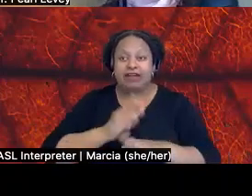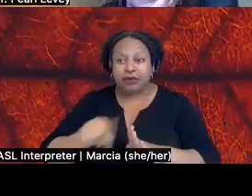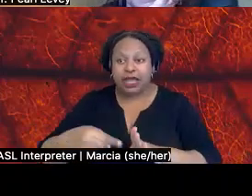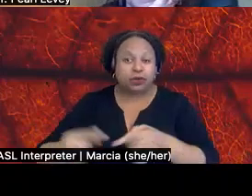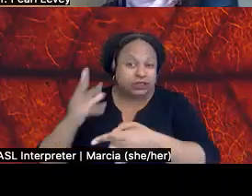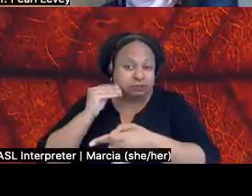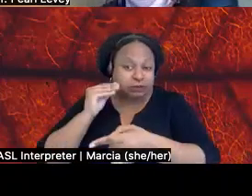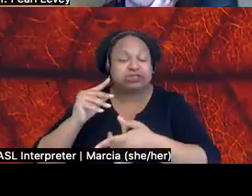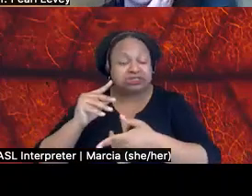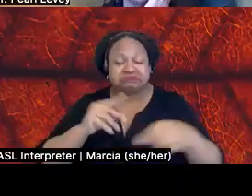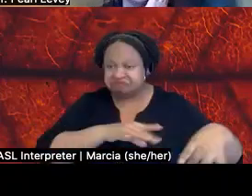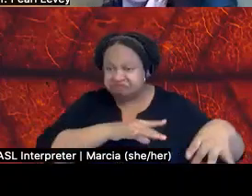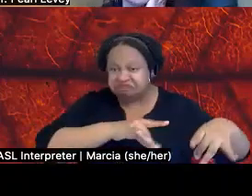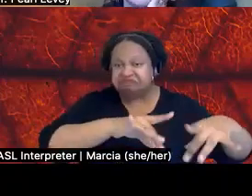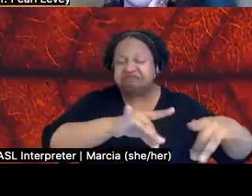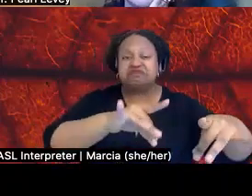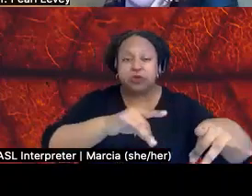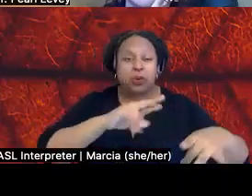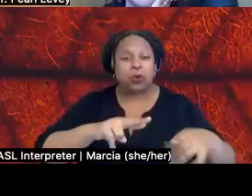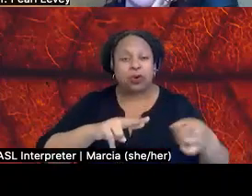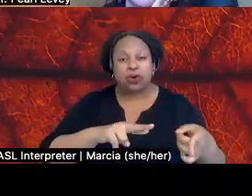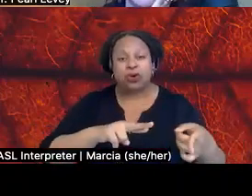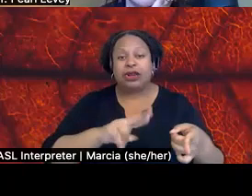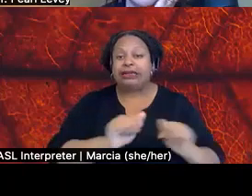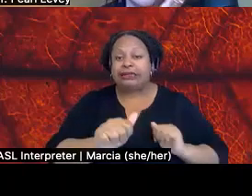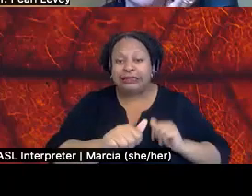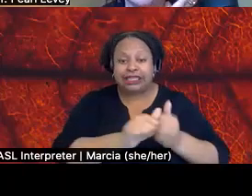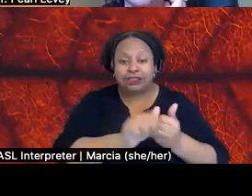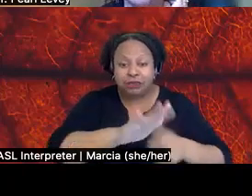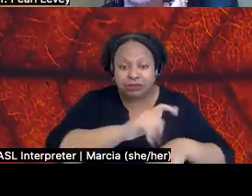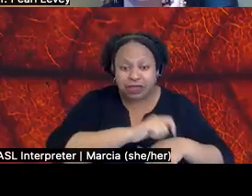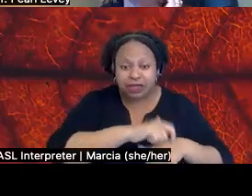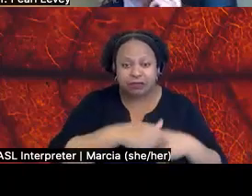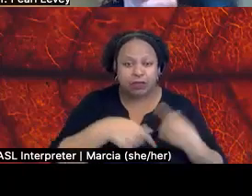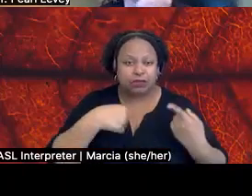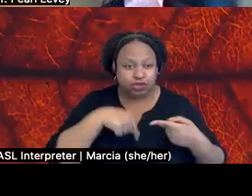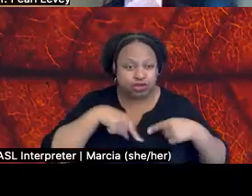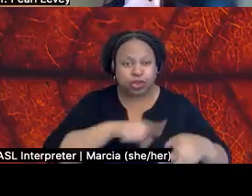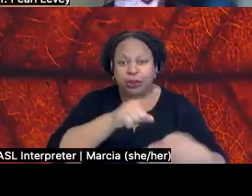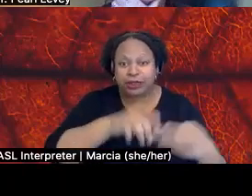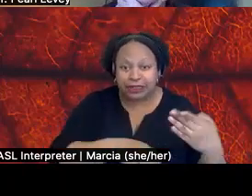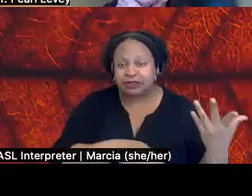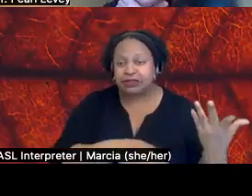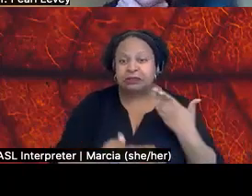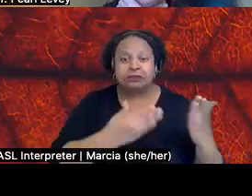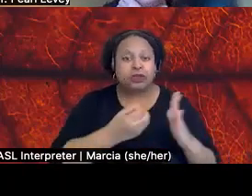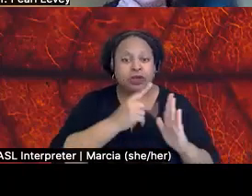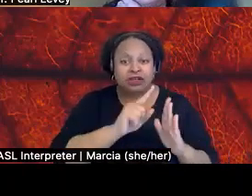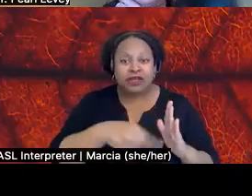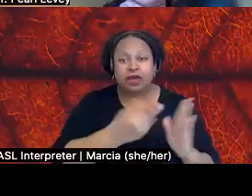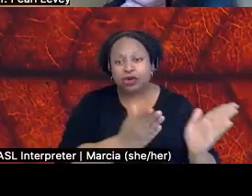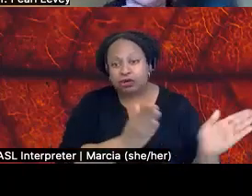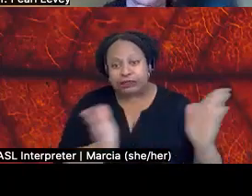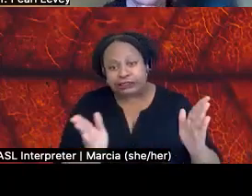or do the extra time over the weekends and maybe do 12 hour shifts over the, over the weekend.